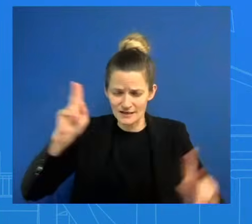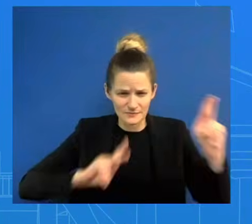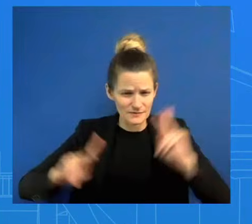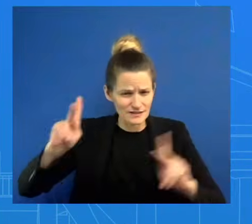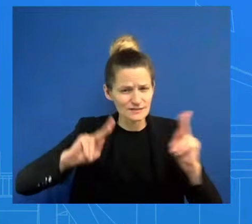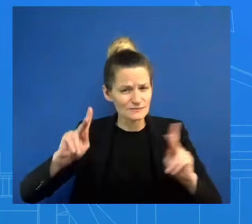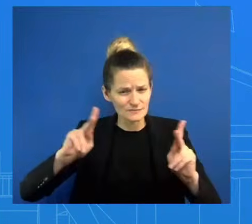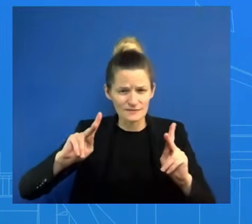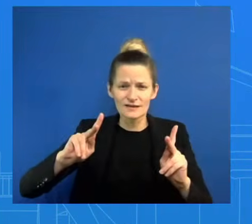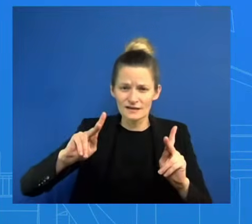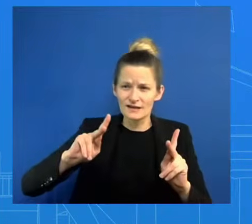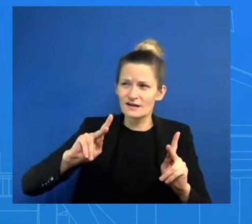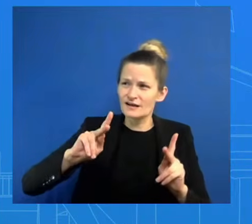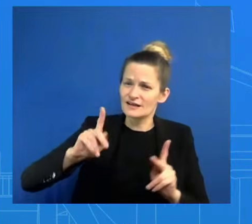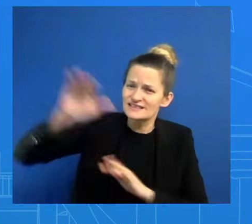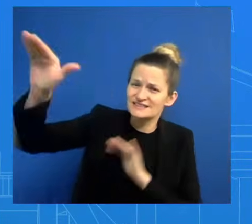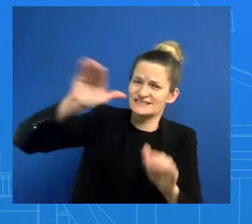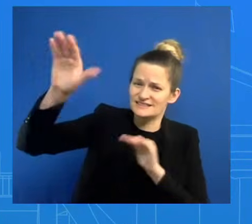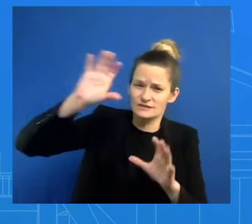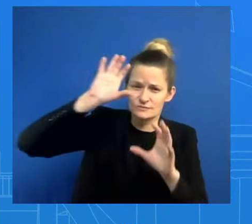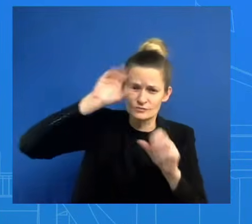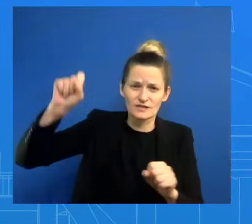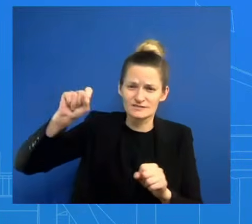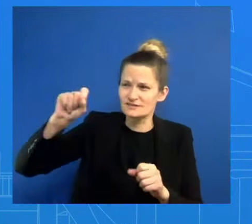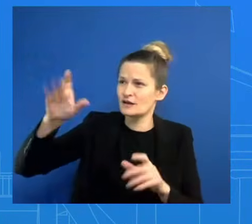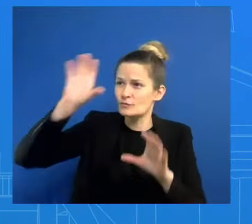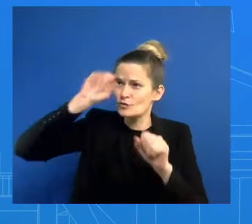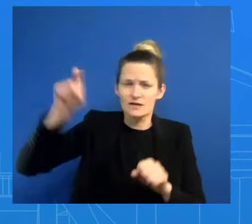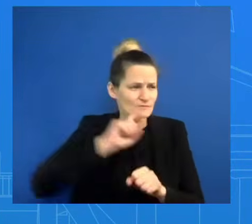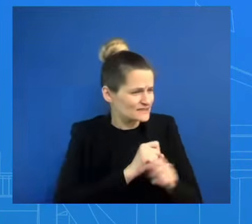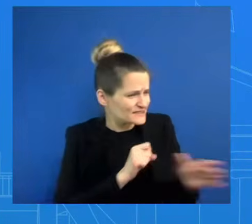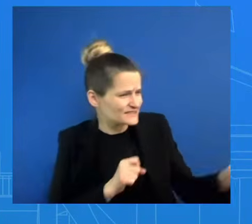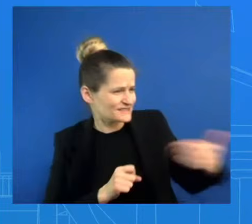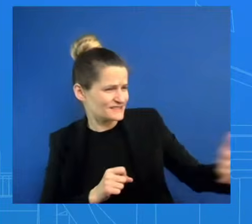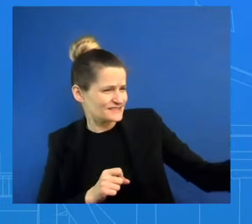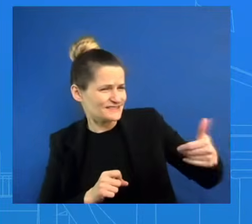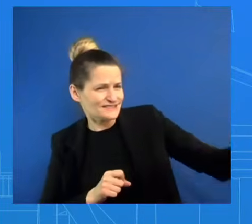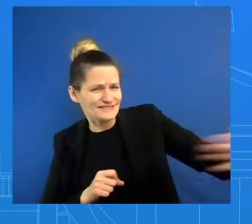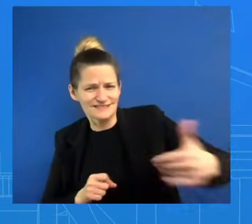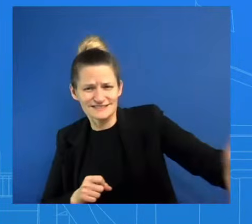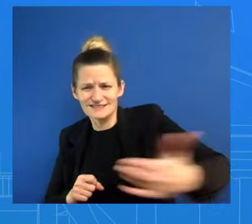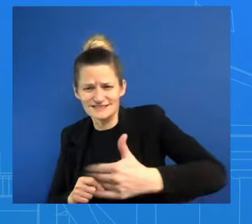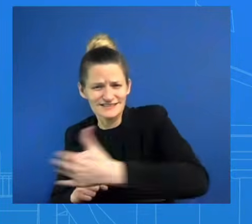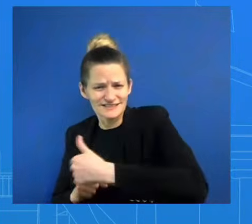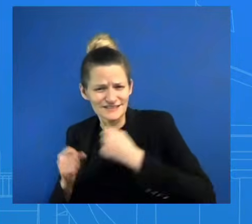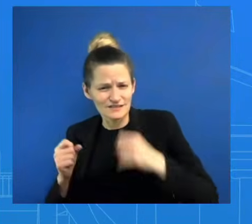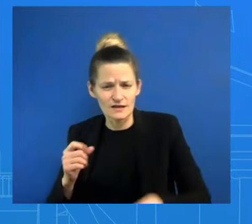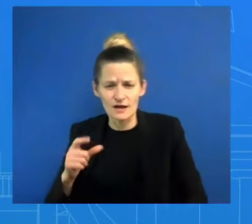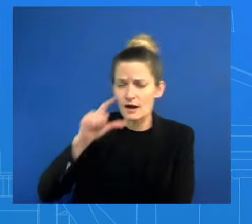I'm not going to get into what President Putin says or did not say or -- I'm just not going to get into his head.